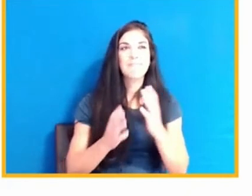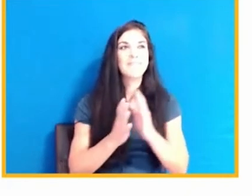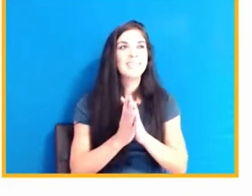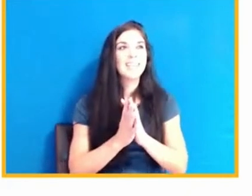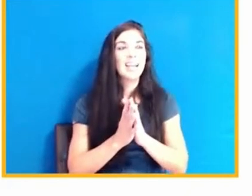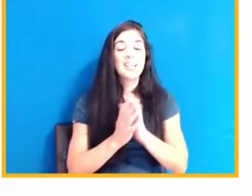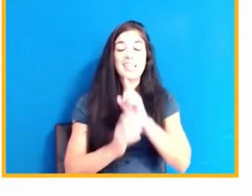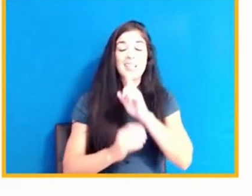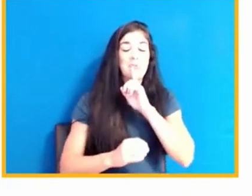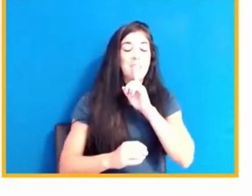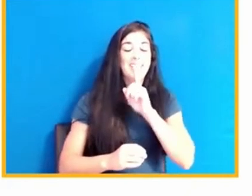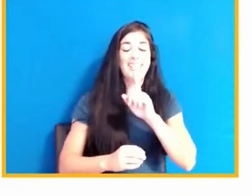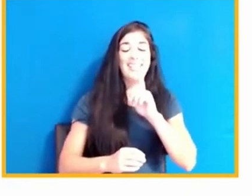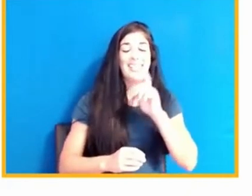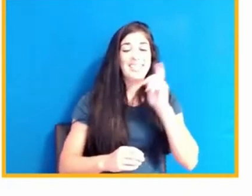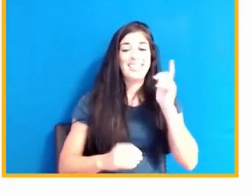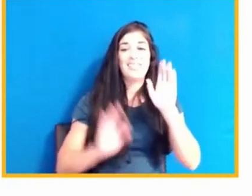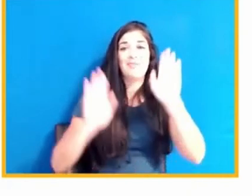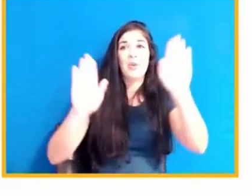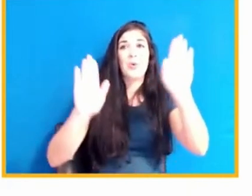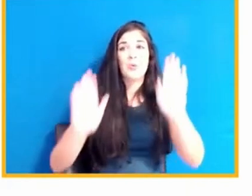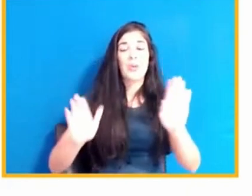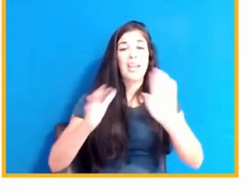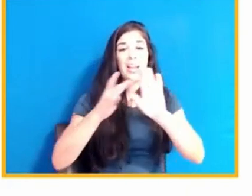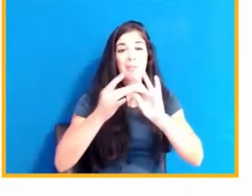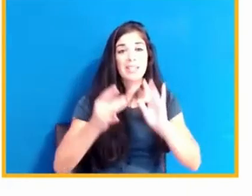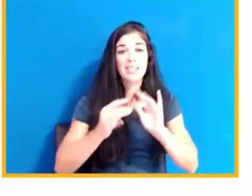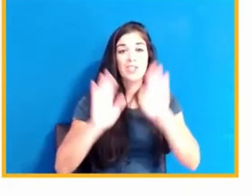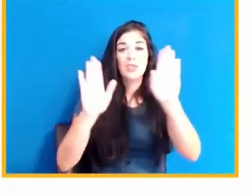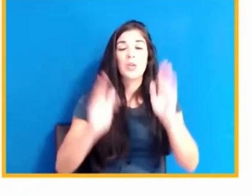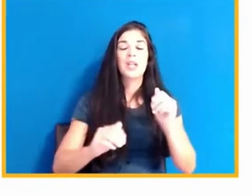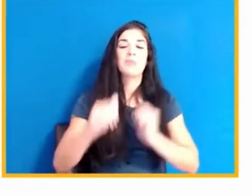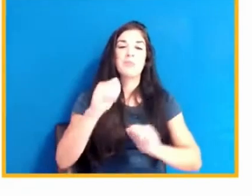and really it was just a great message and a great performance. Thank you.